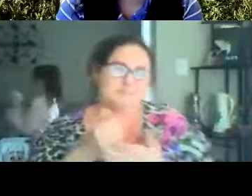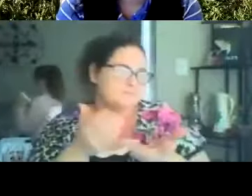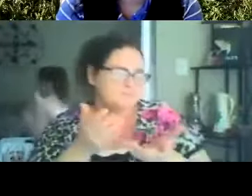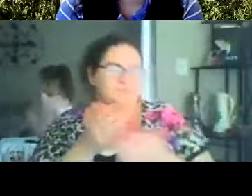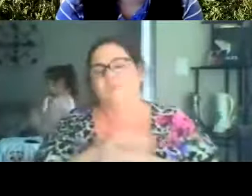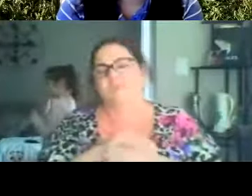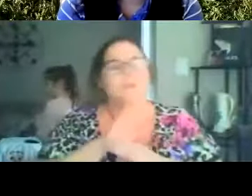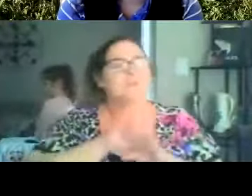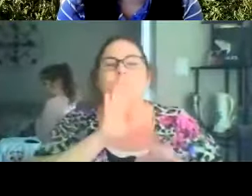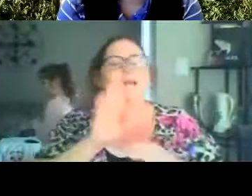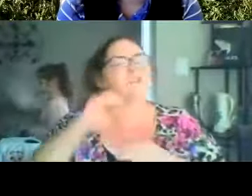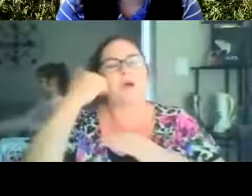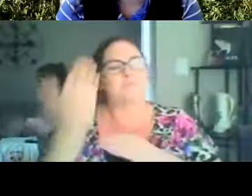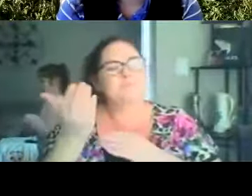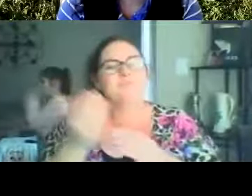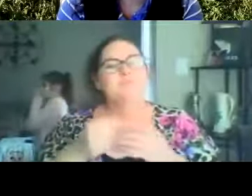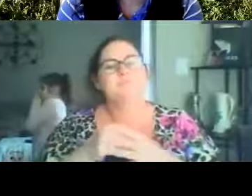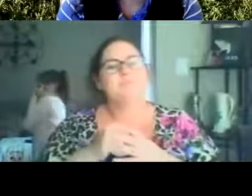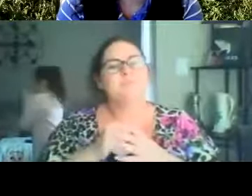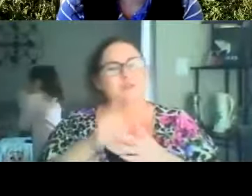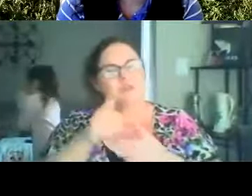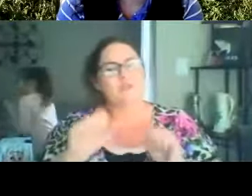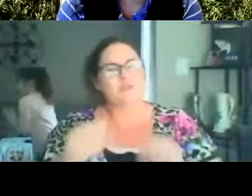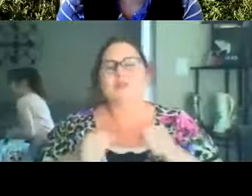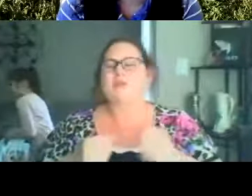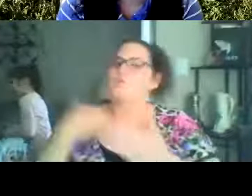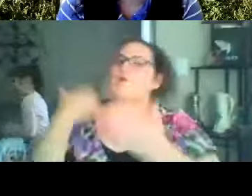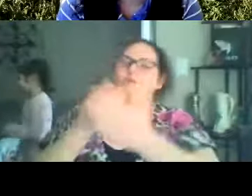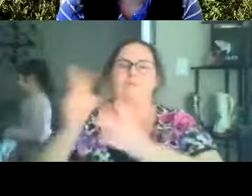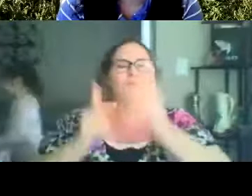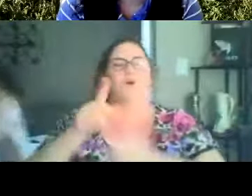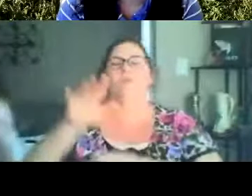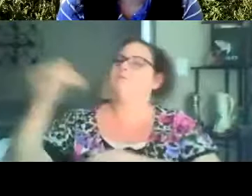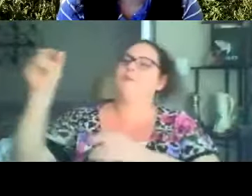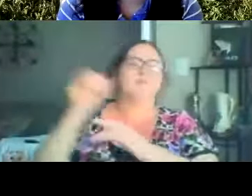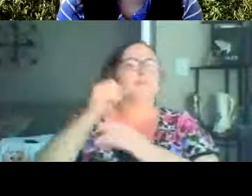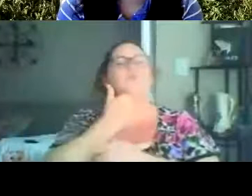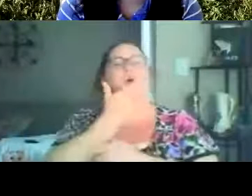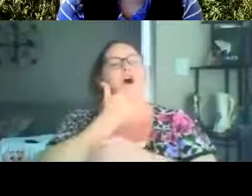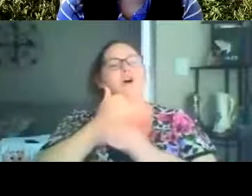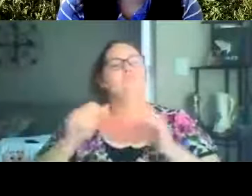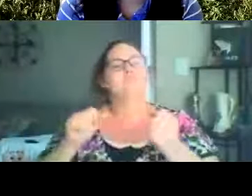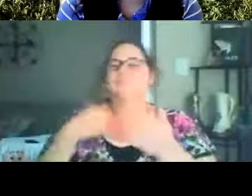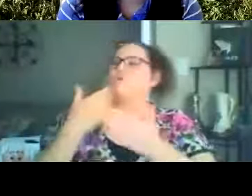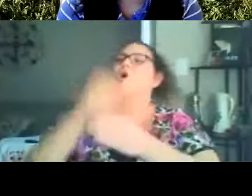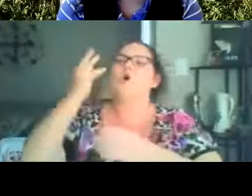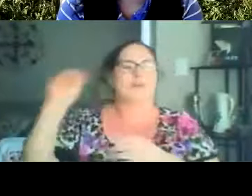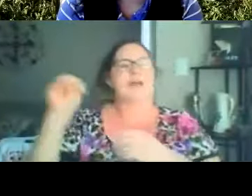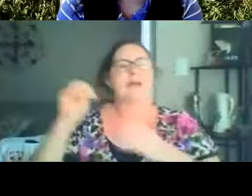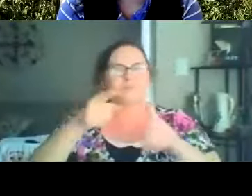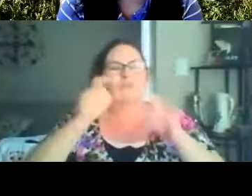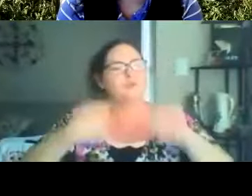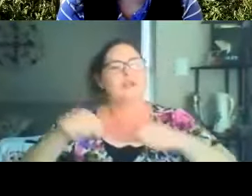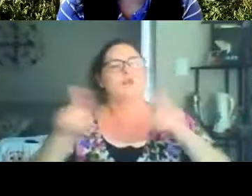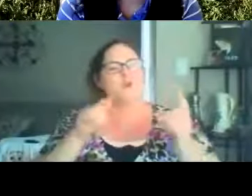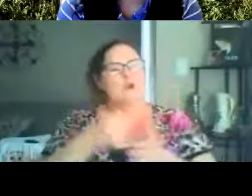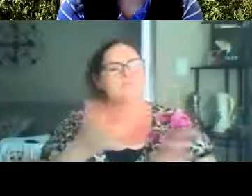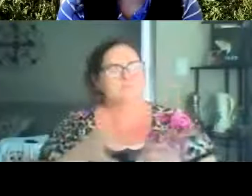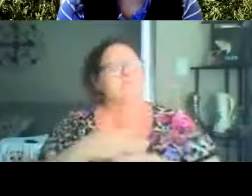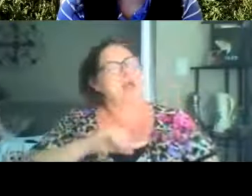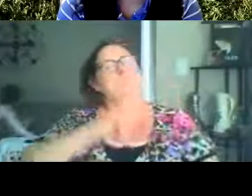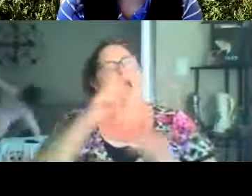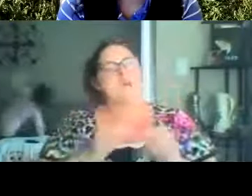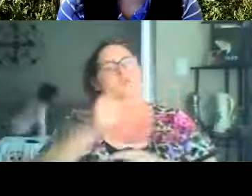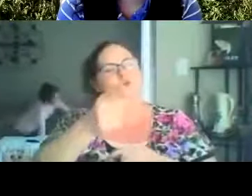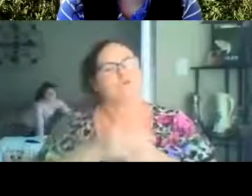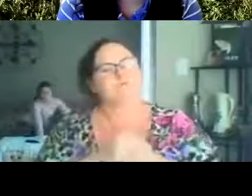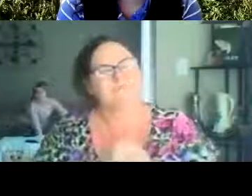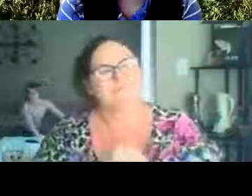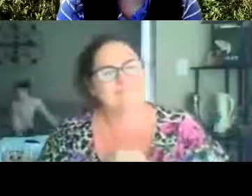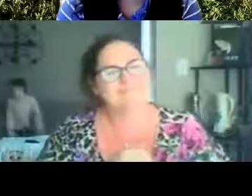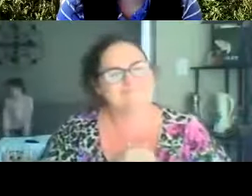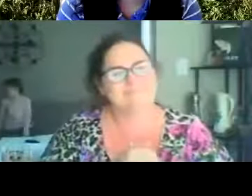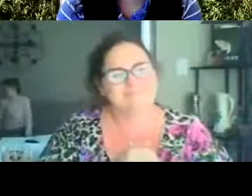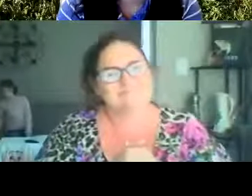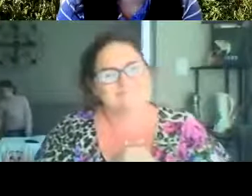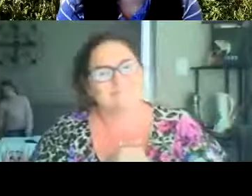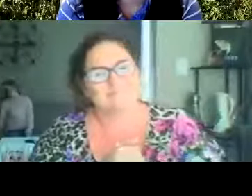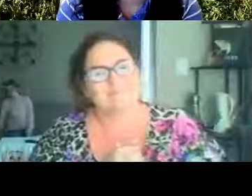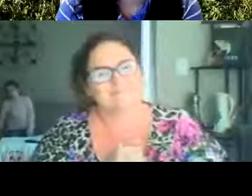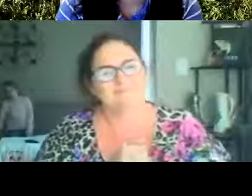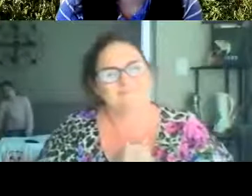and I'm glad to be here. But anyway, whatever you are trying to accomplish, you can do it.